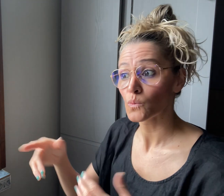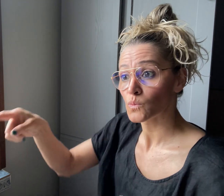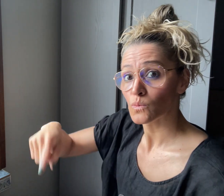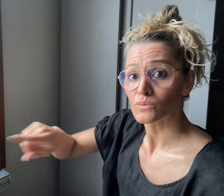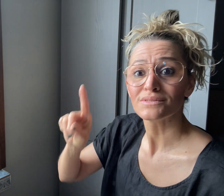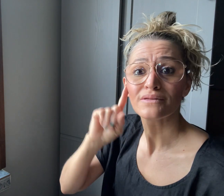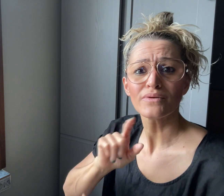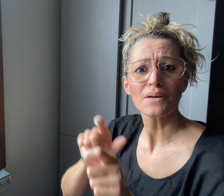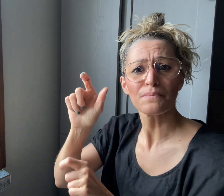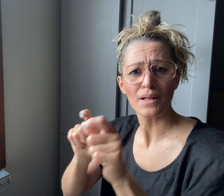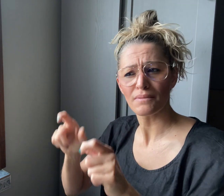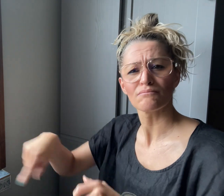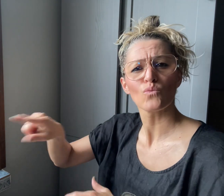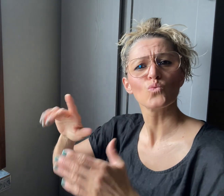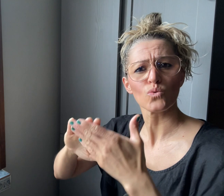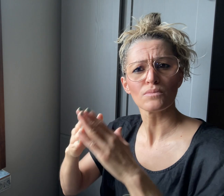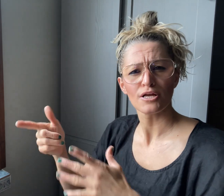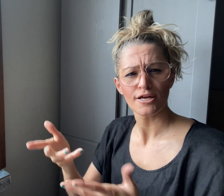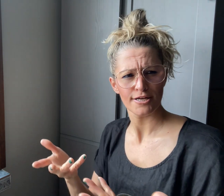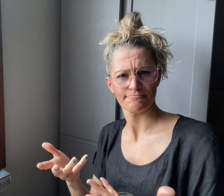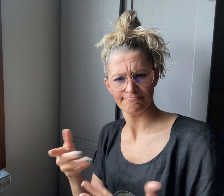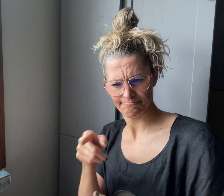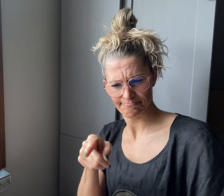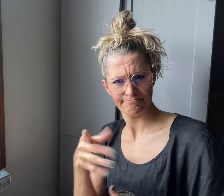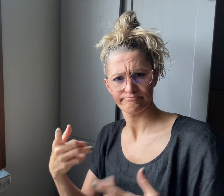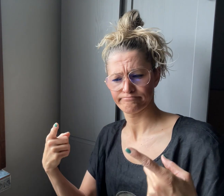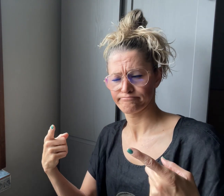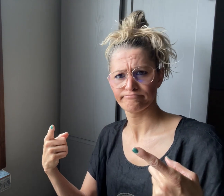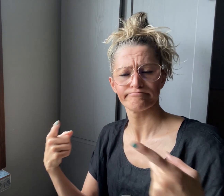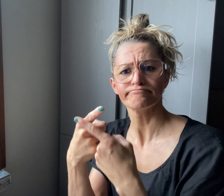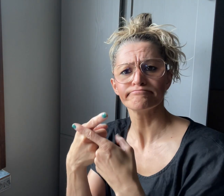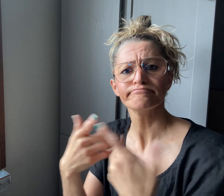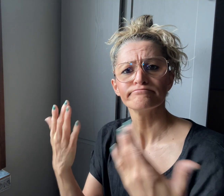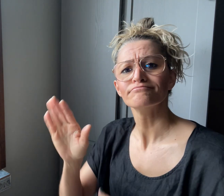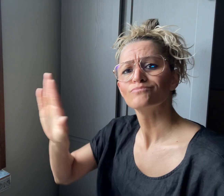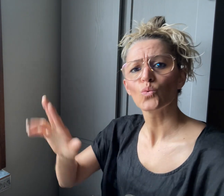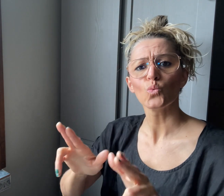for medical examinations. The German Deaf community feel